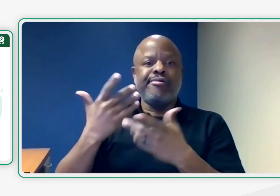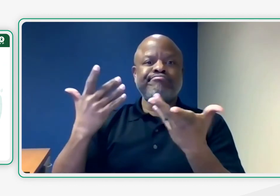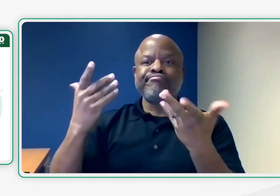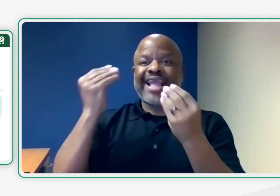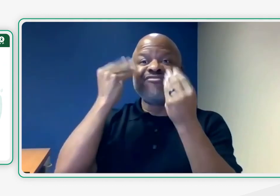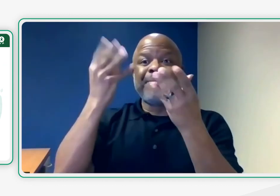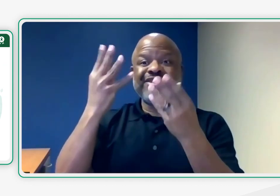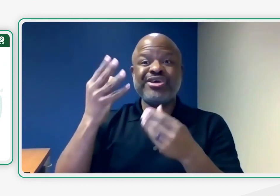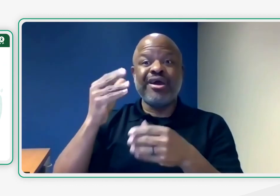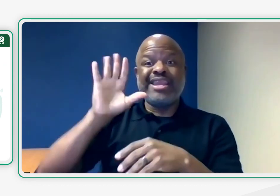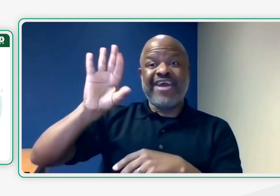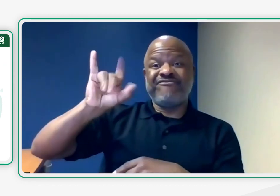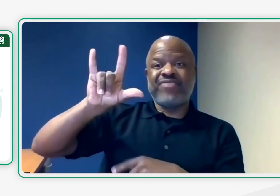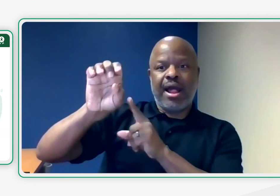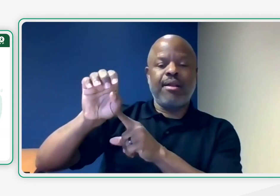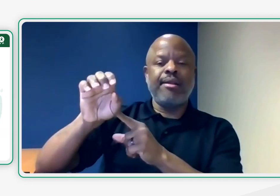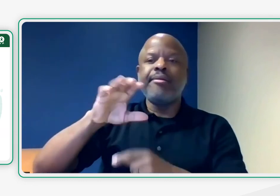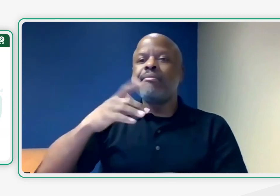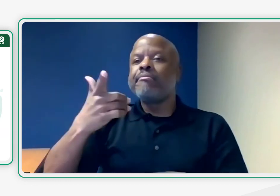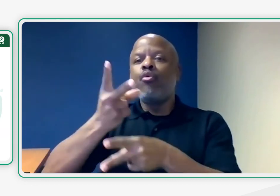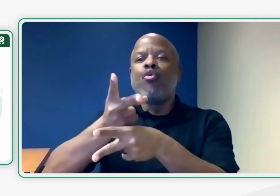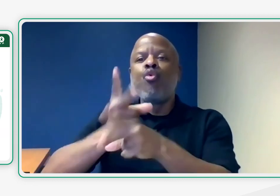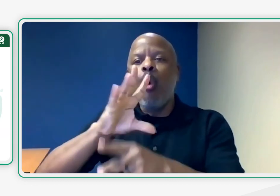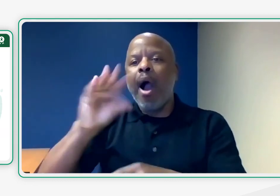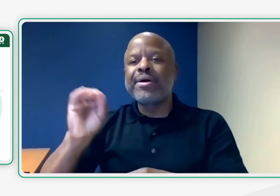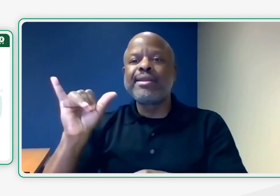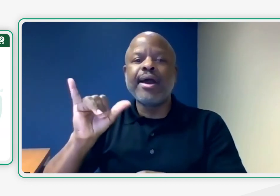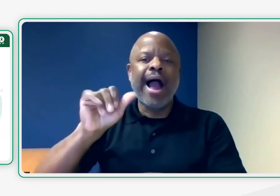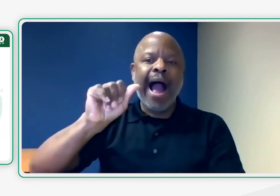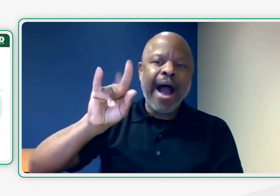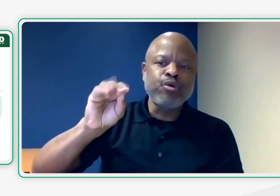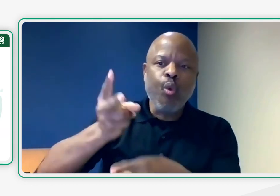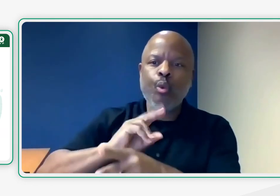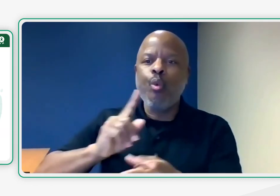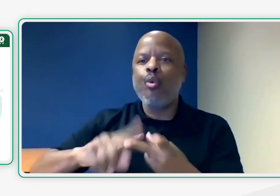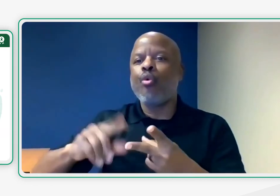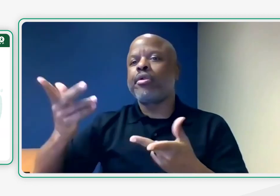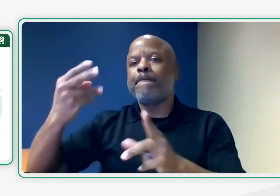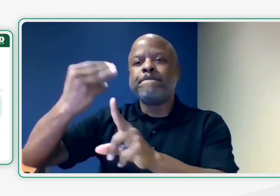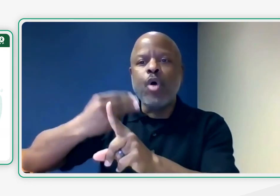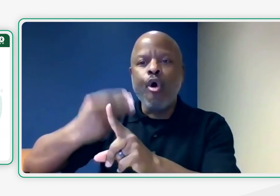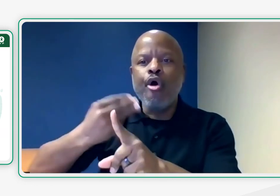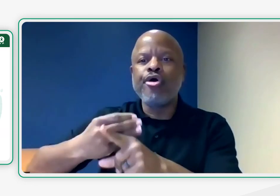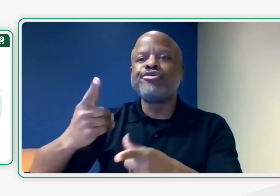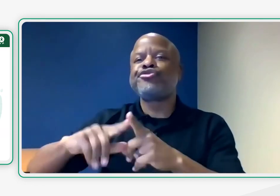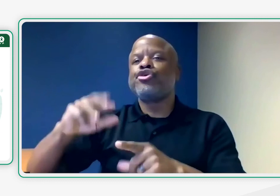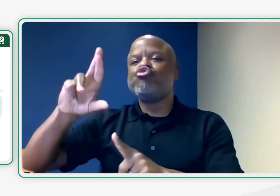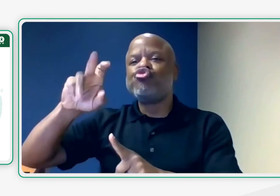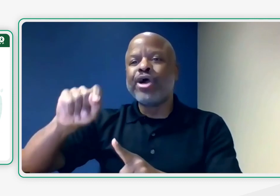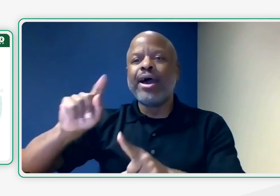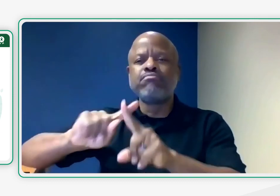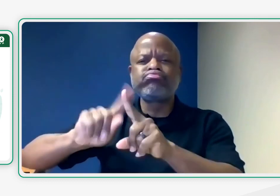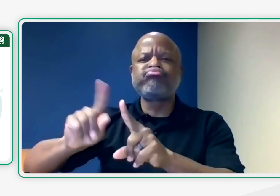Your FICO score is tracked through these avenues. And this is filed away, and is what is reviewed by